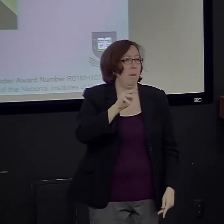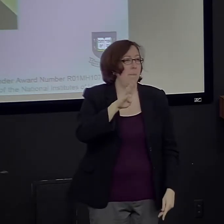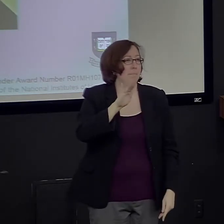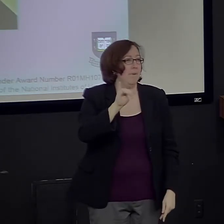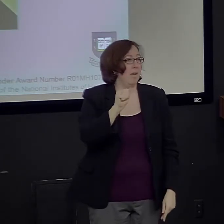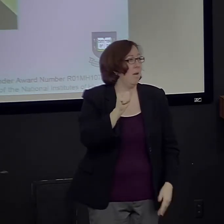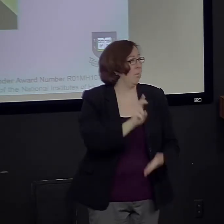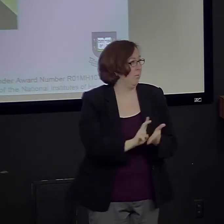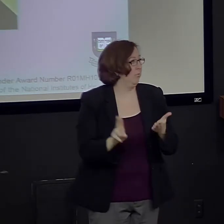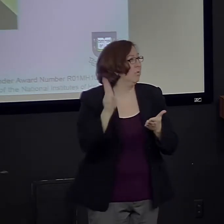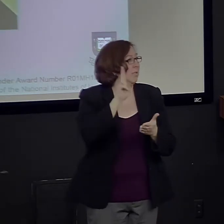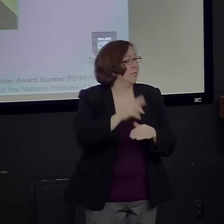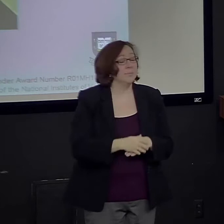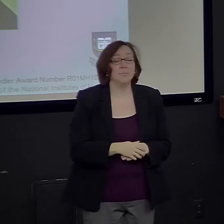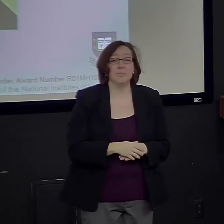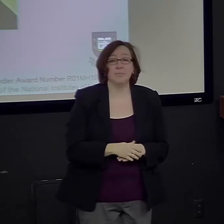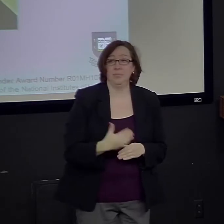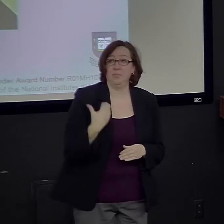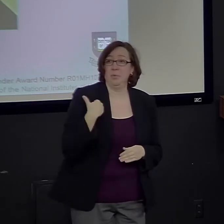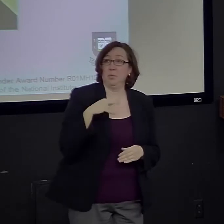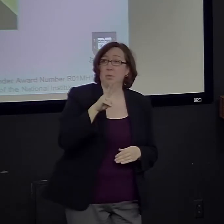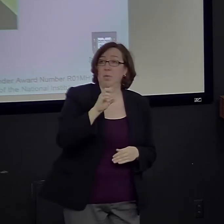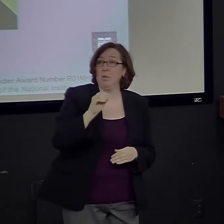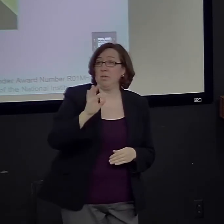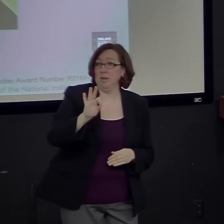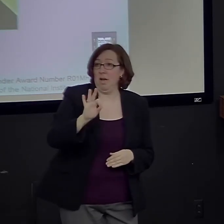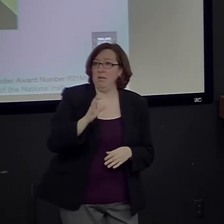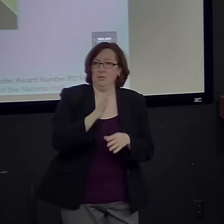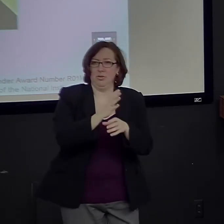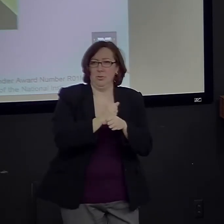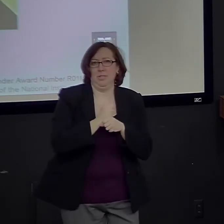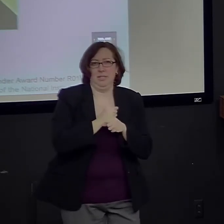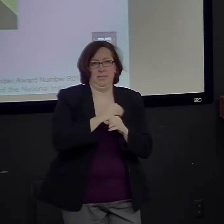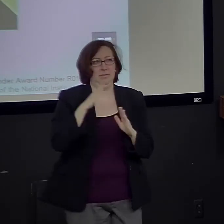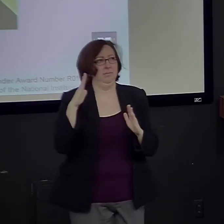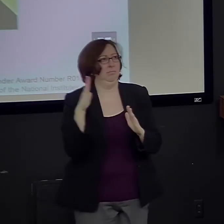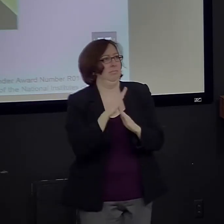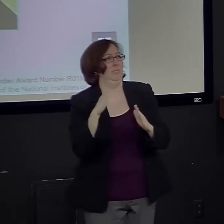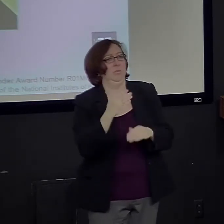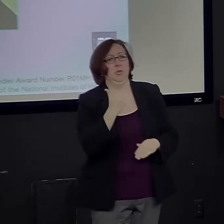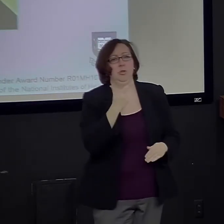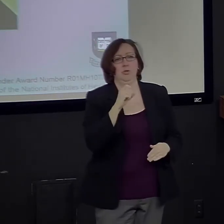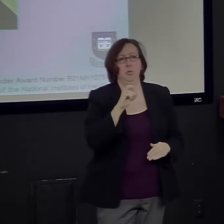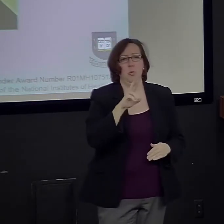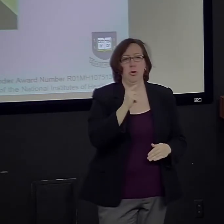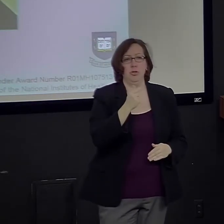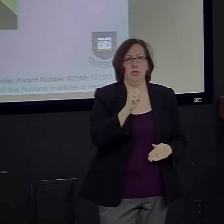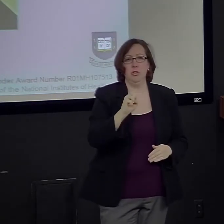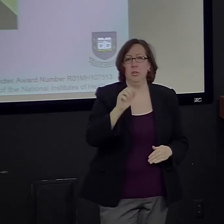She received in 2009 the prestigious George Gamow Distinguished Scientist Award.